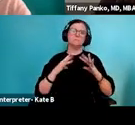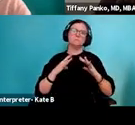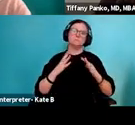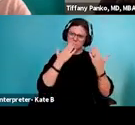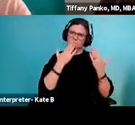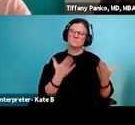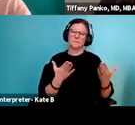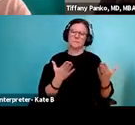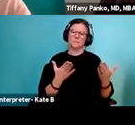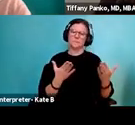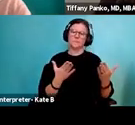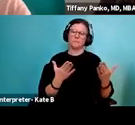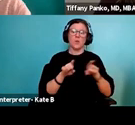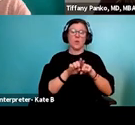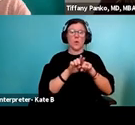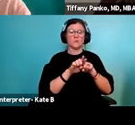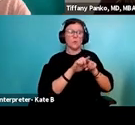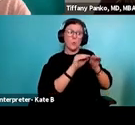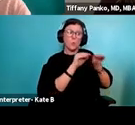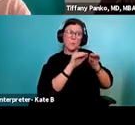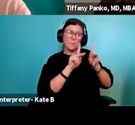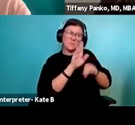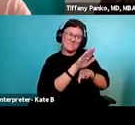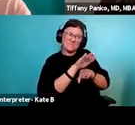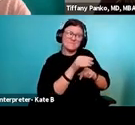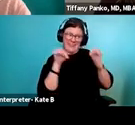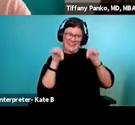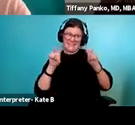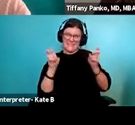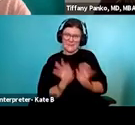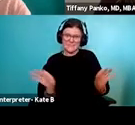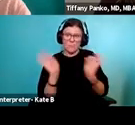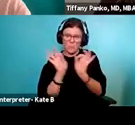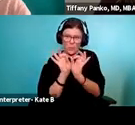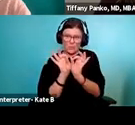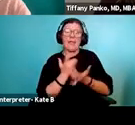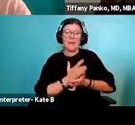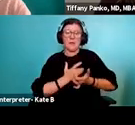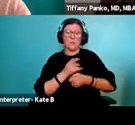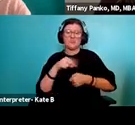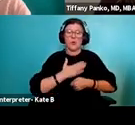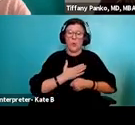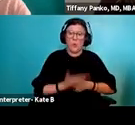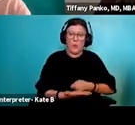and reminding people of the importance of this topic and I appreciate you being here to share your thoughts.